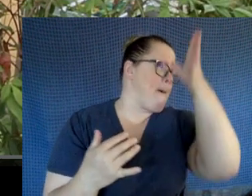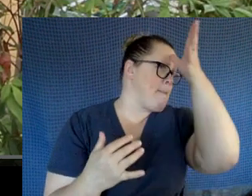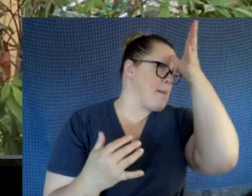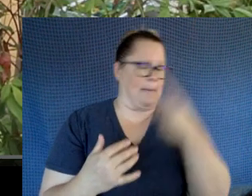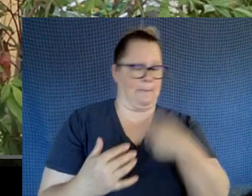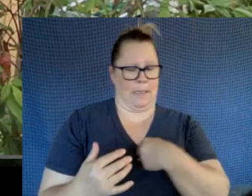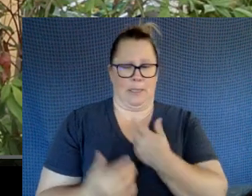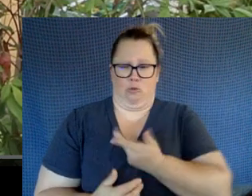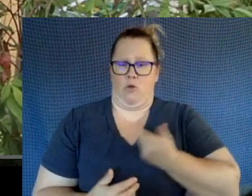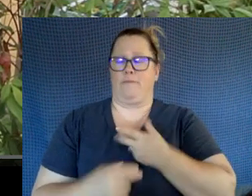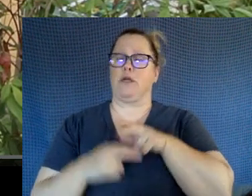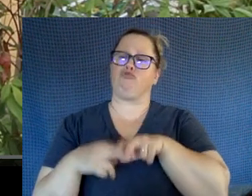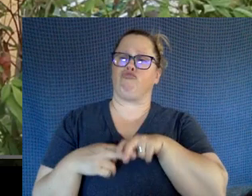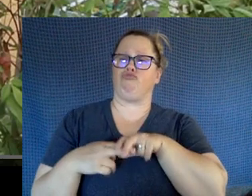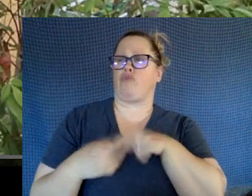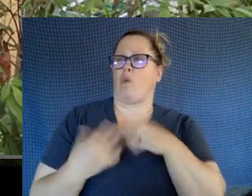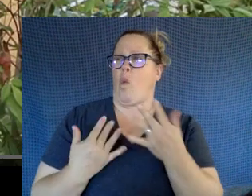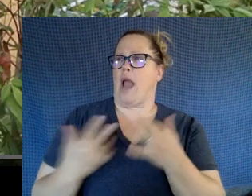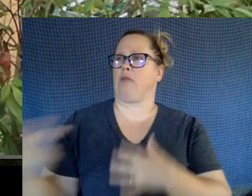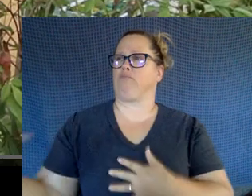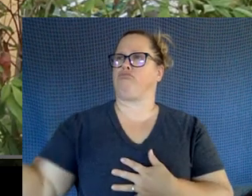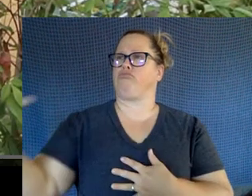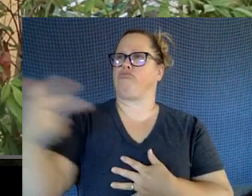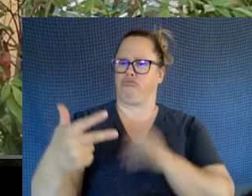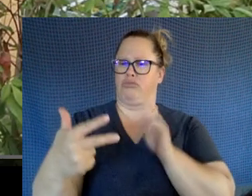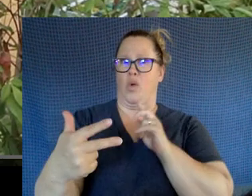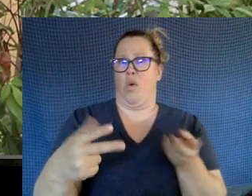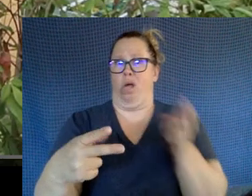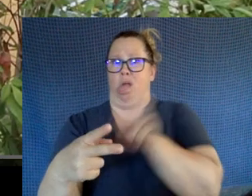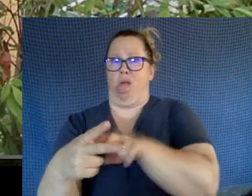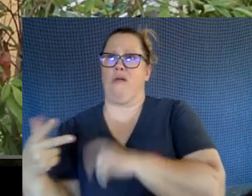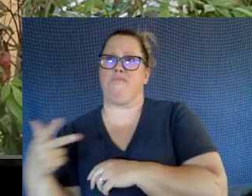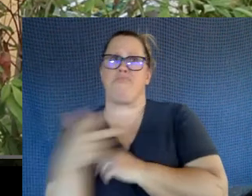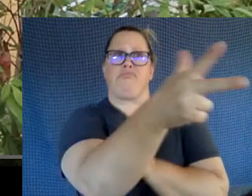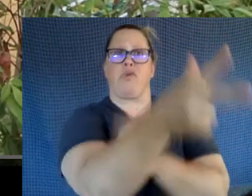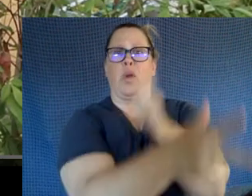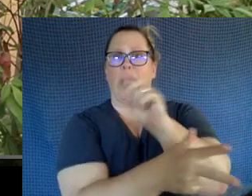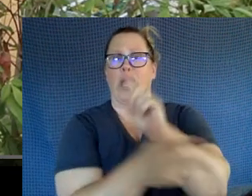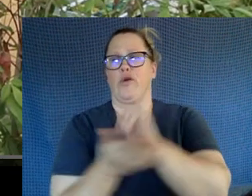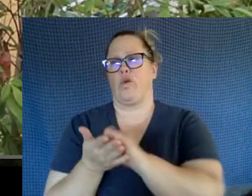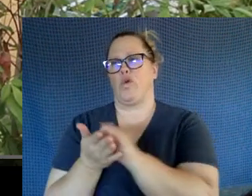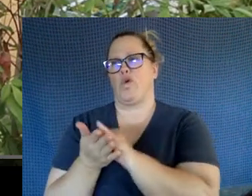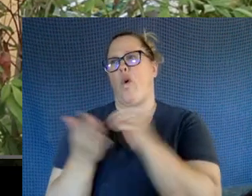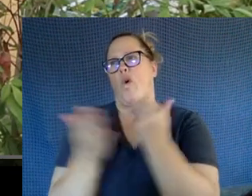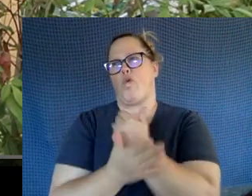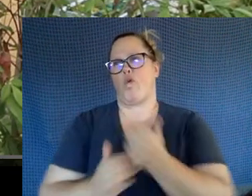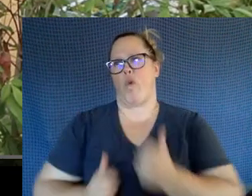in. To take us to New York where our new life will begin. So he grew up or